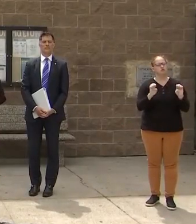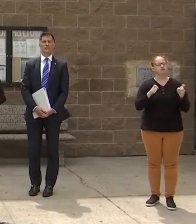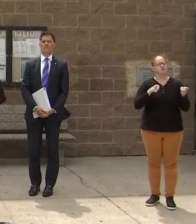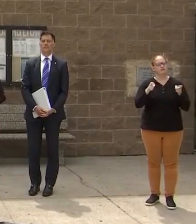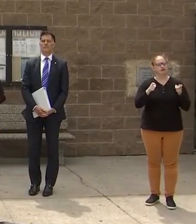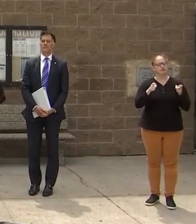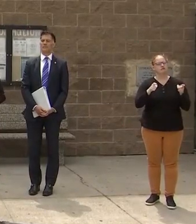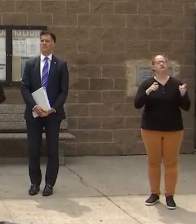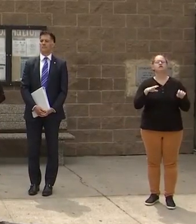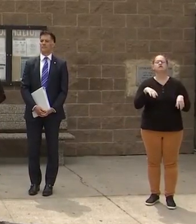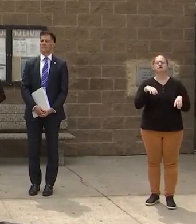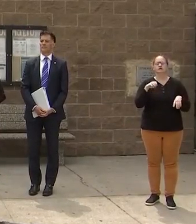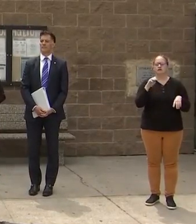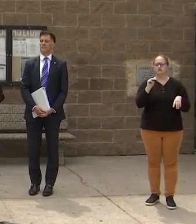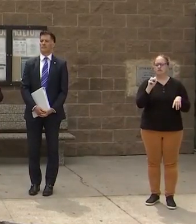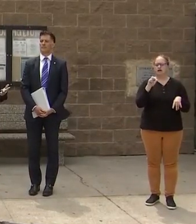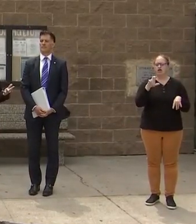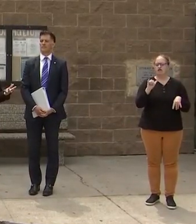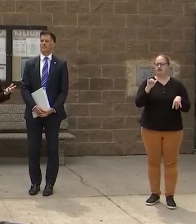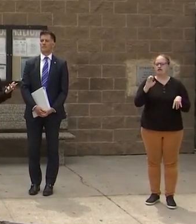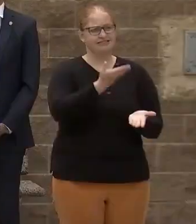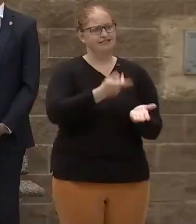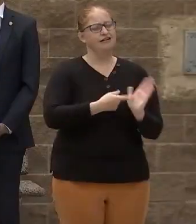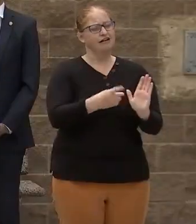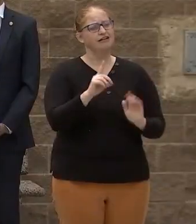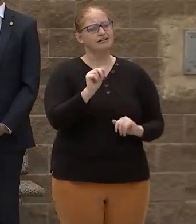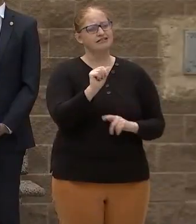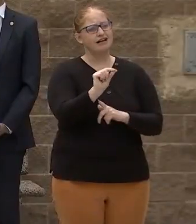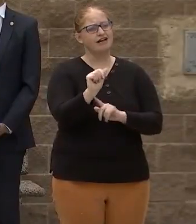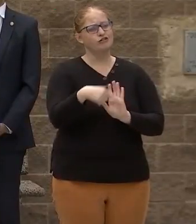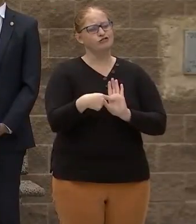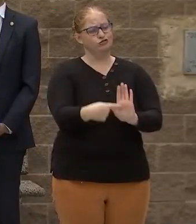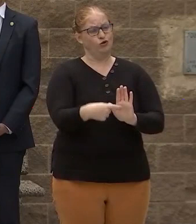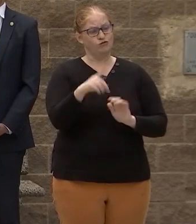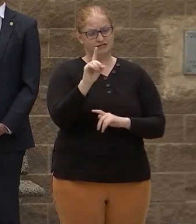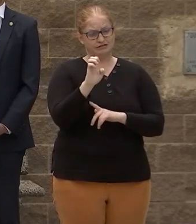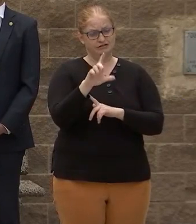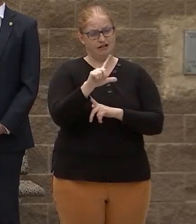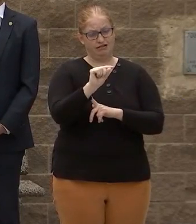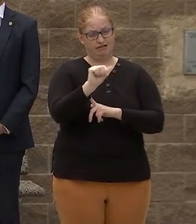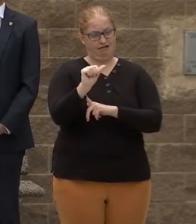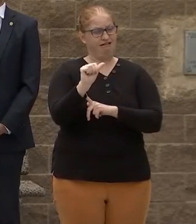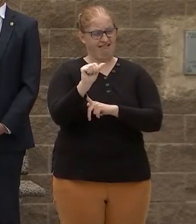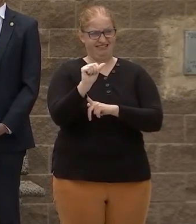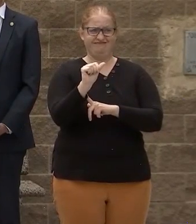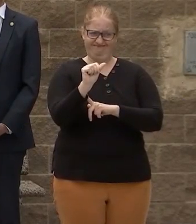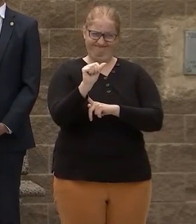FRANCISCO HAS SEEN A THREEFOLD INCREASE IN COVID-19 CASES. AND CASE RATES ARE 2 AND A